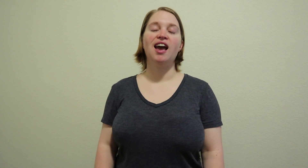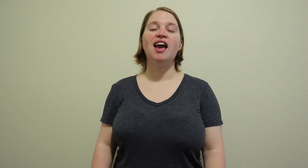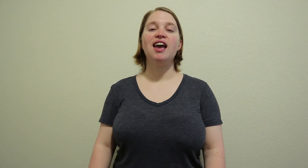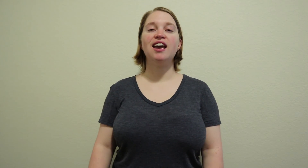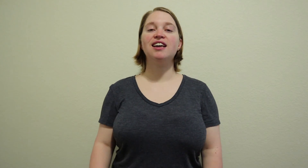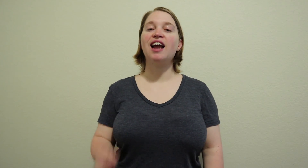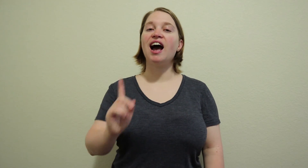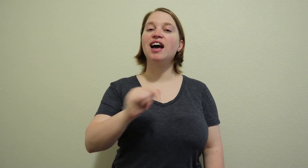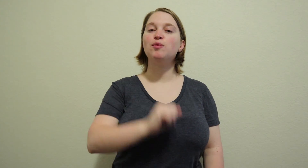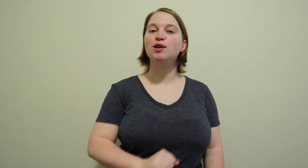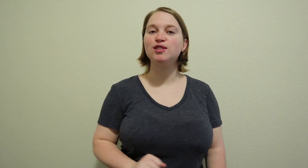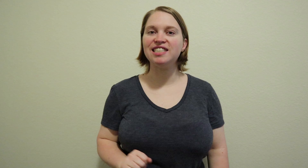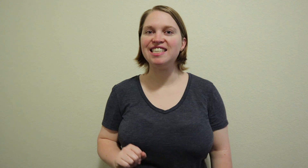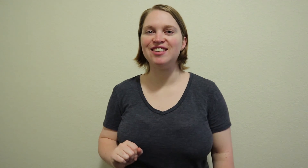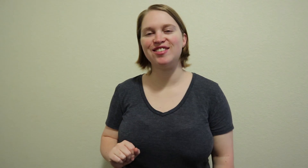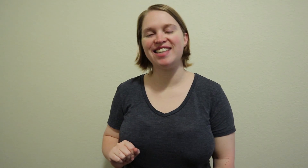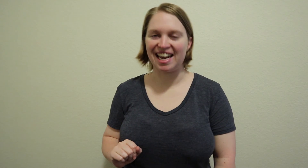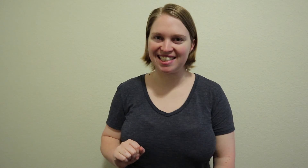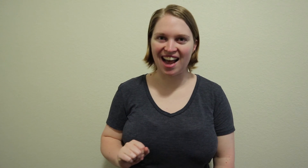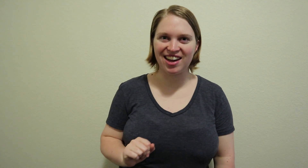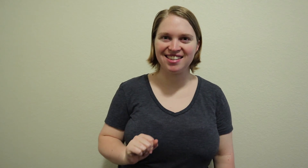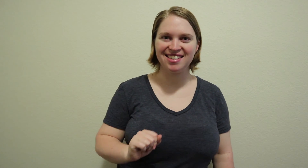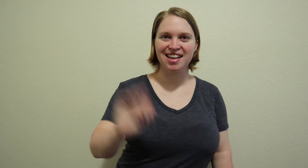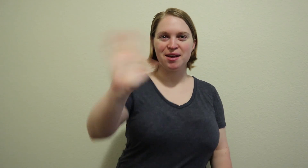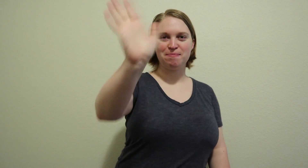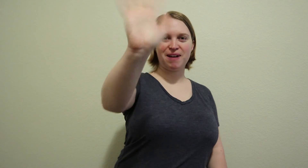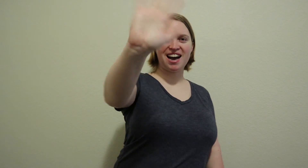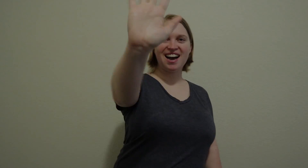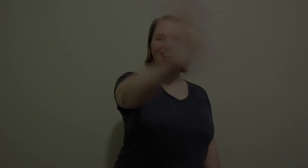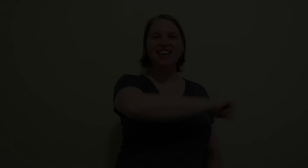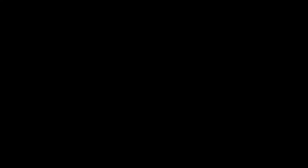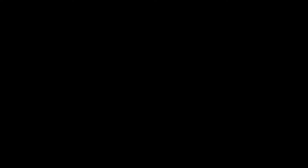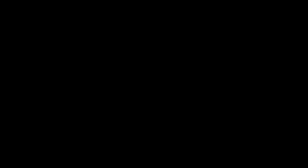and I will see you in next Saturday Bye